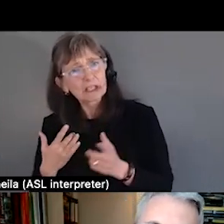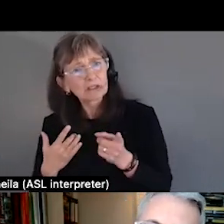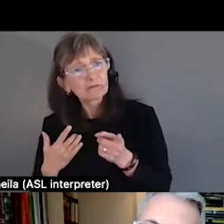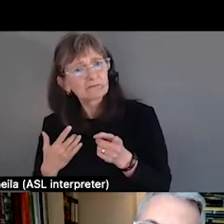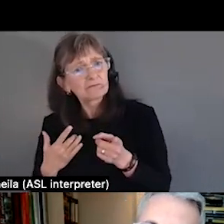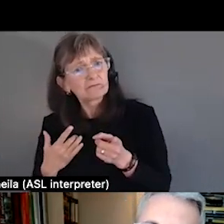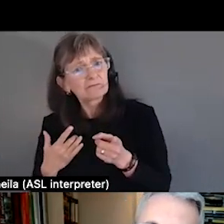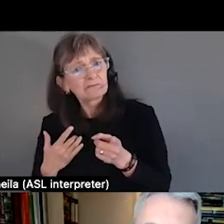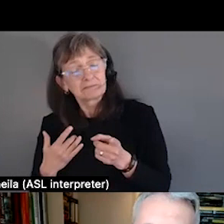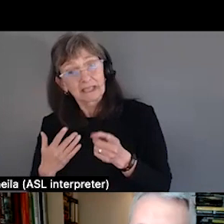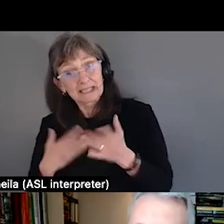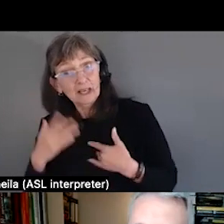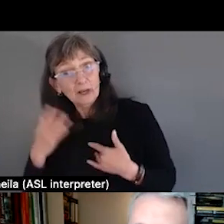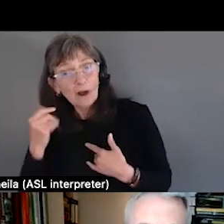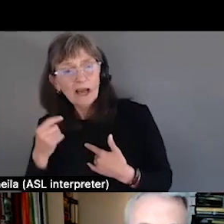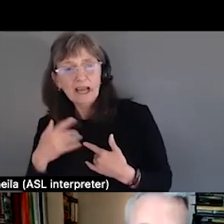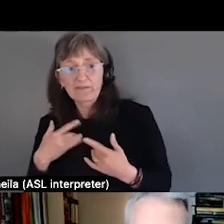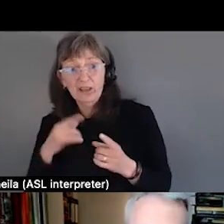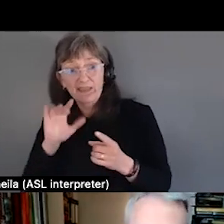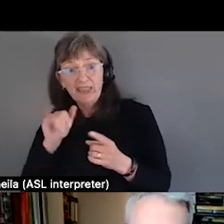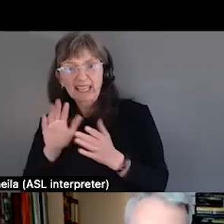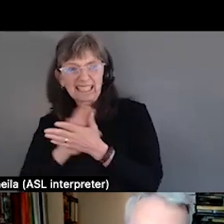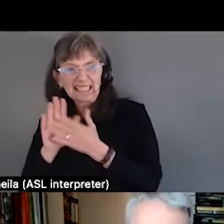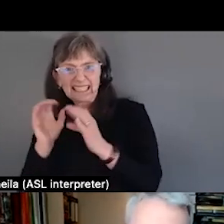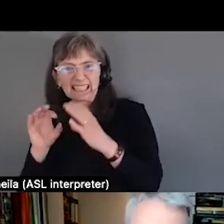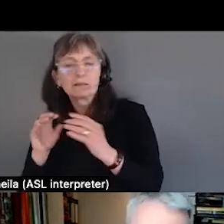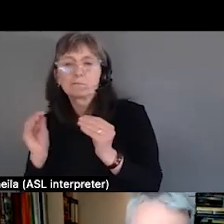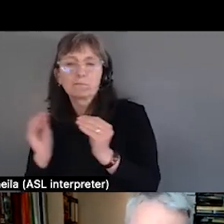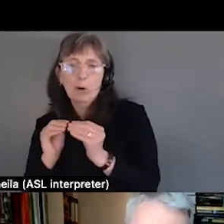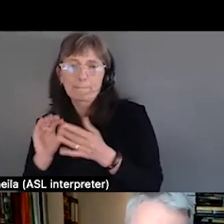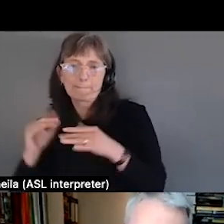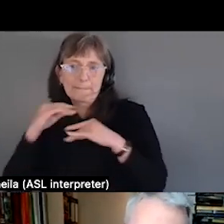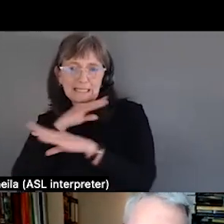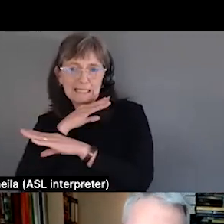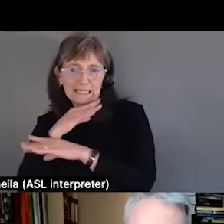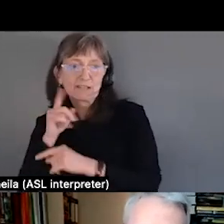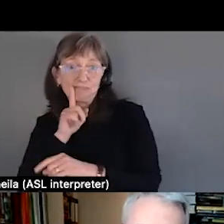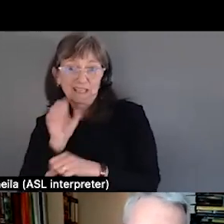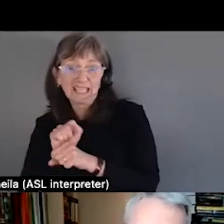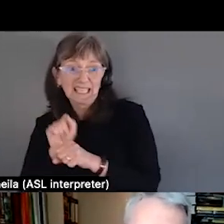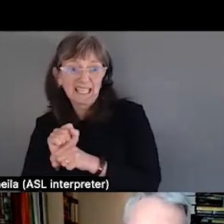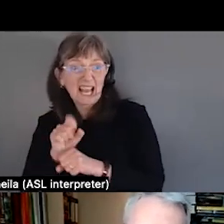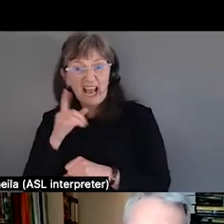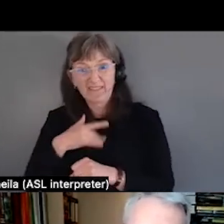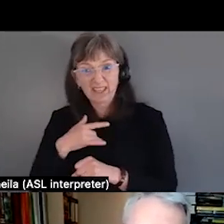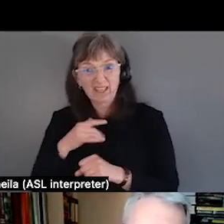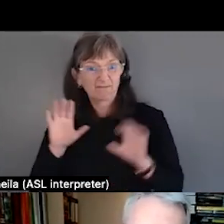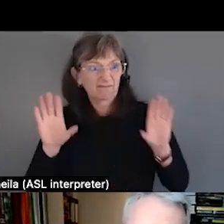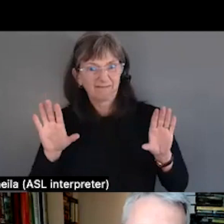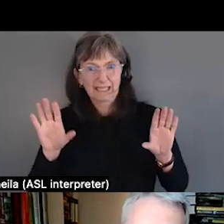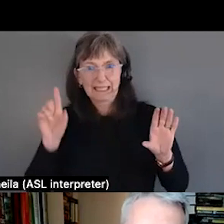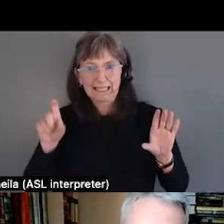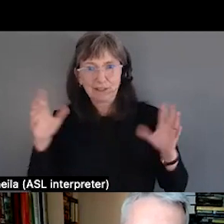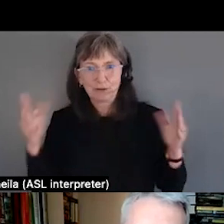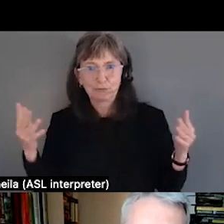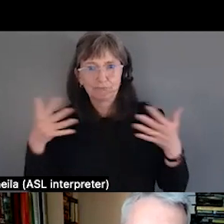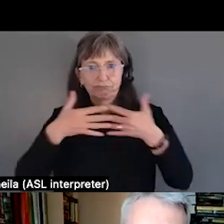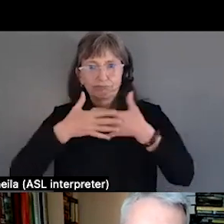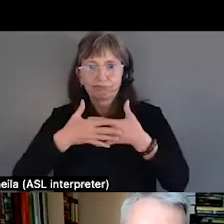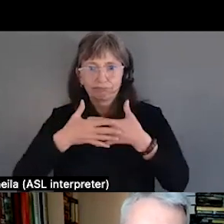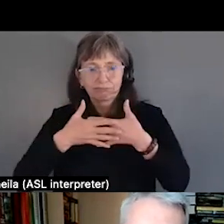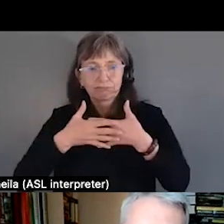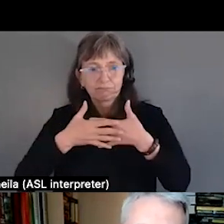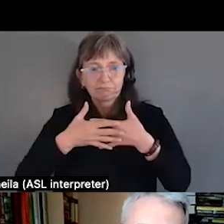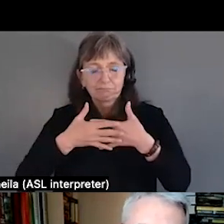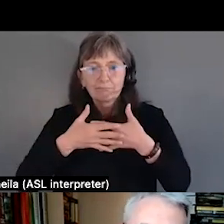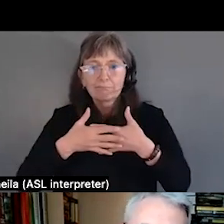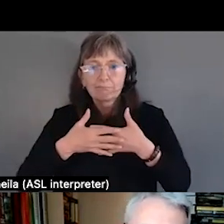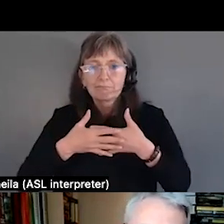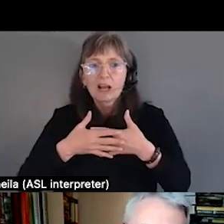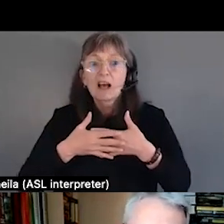and that it is really needs to be munged together for us to be able to get the real power from this